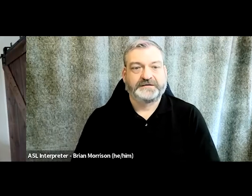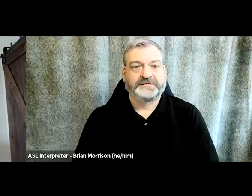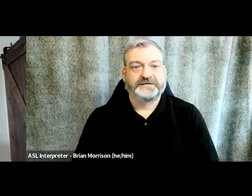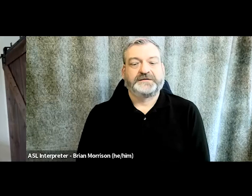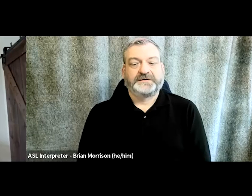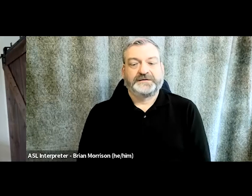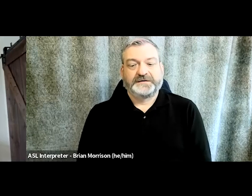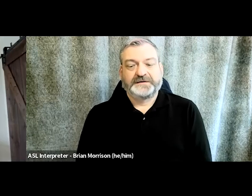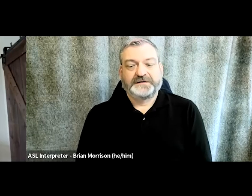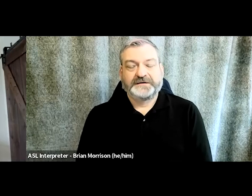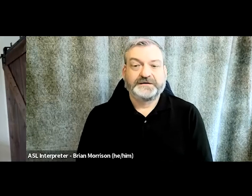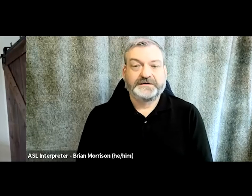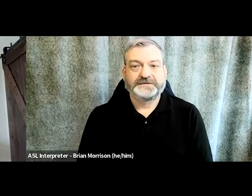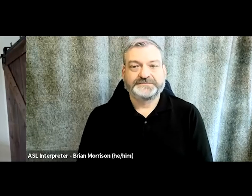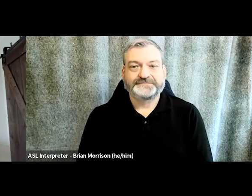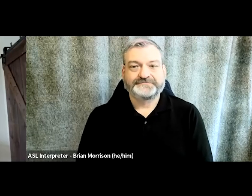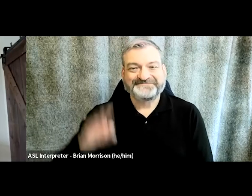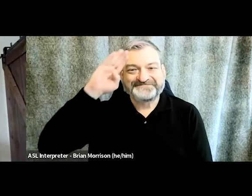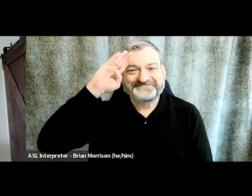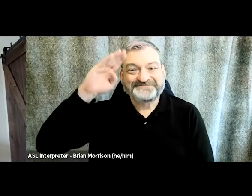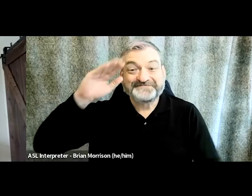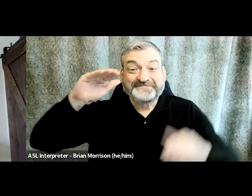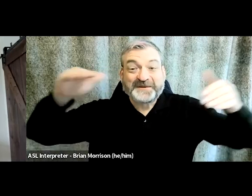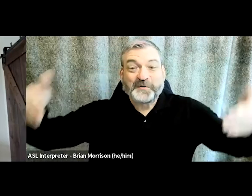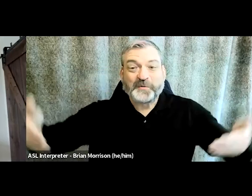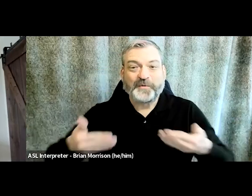Welcome everyone, to Art-Reach's Cultural Access Forum